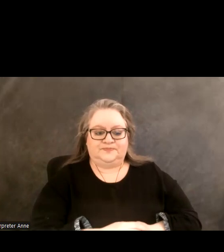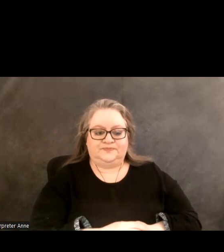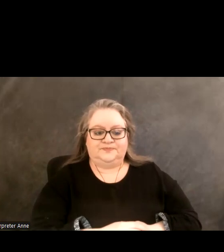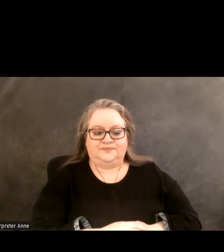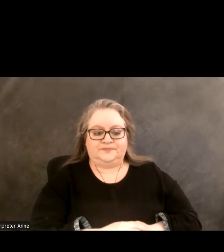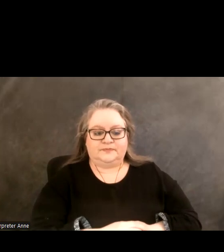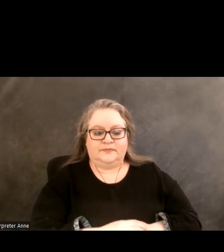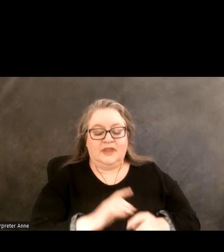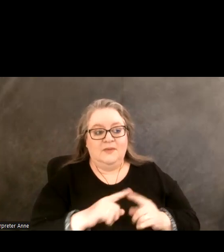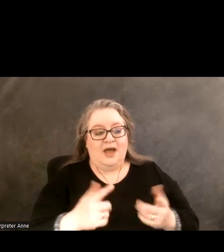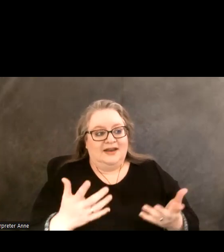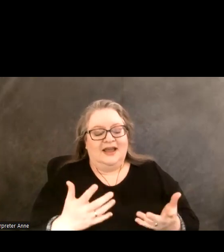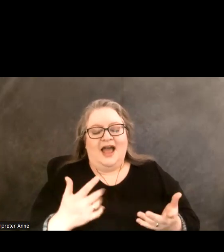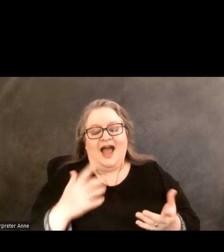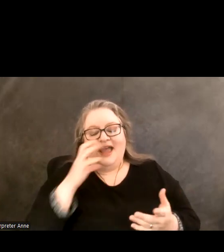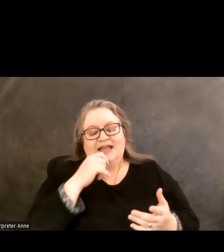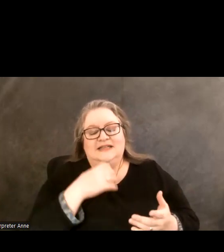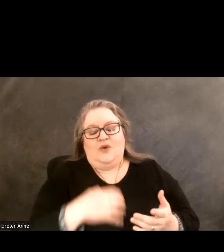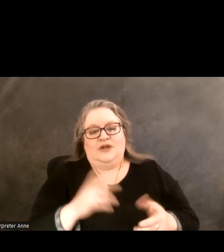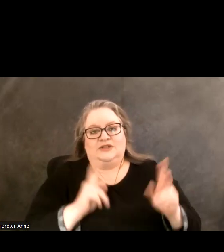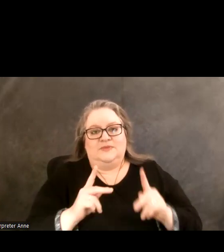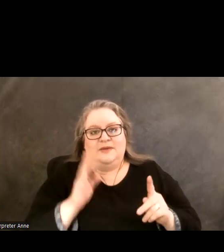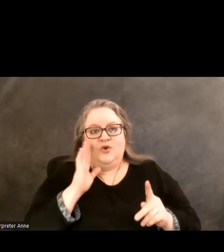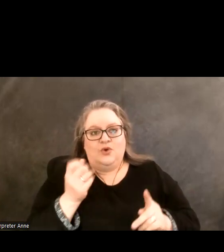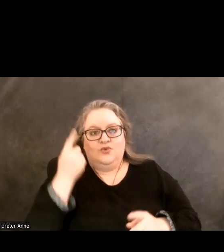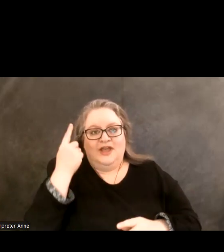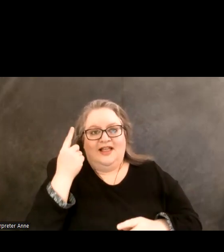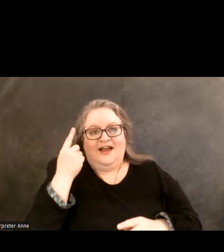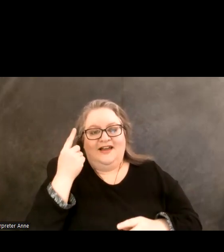And I guess I wish people would realize that that is what it